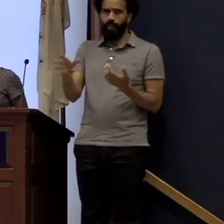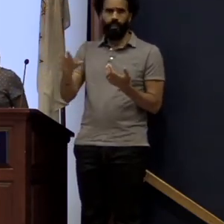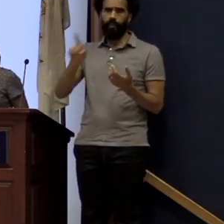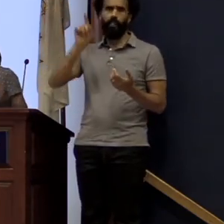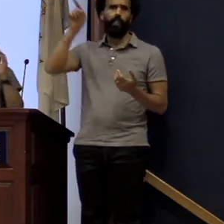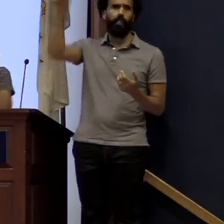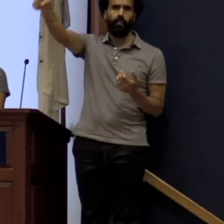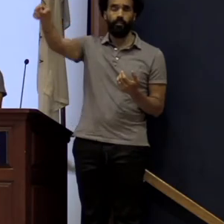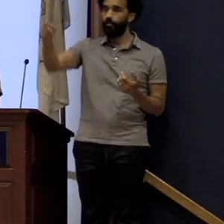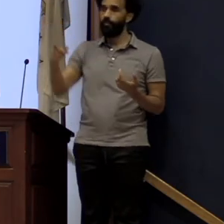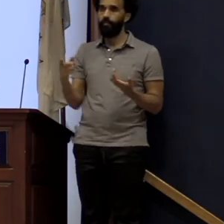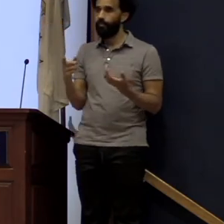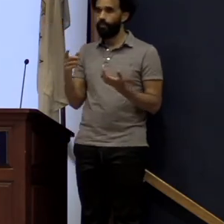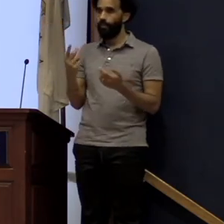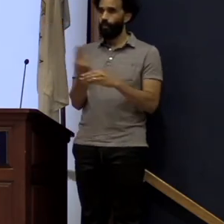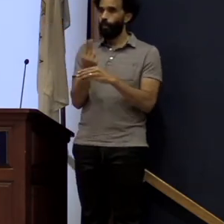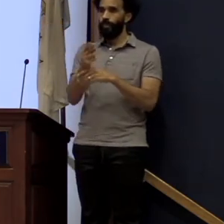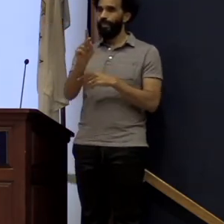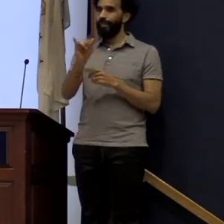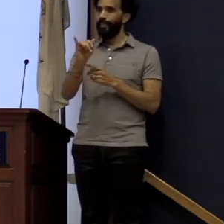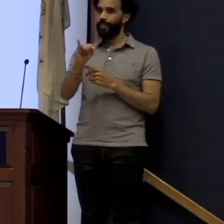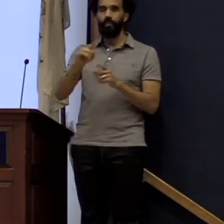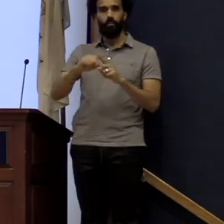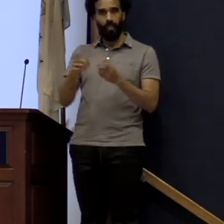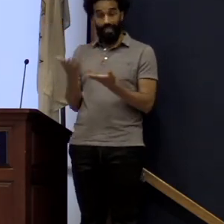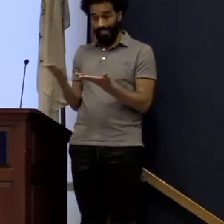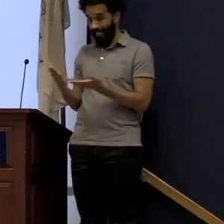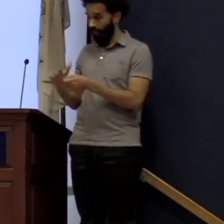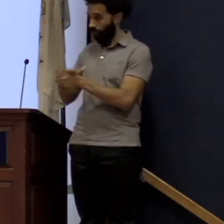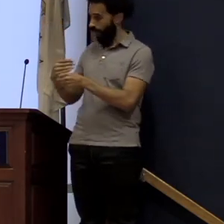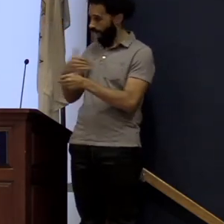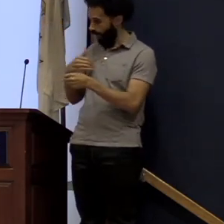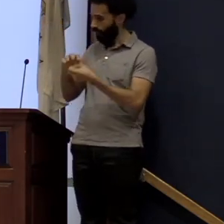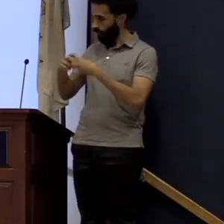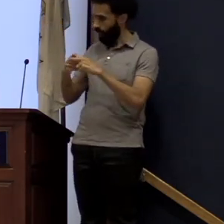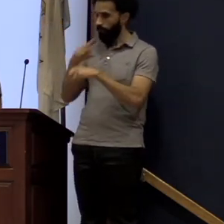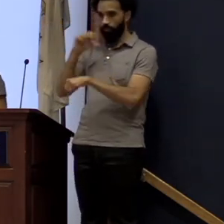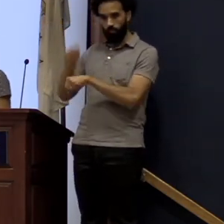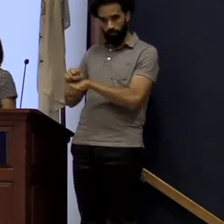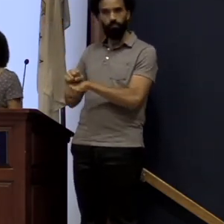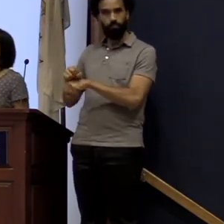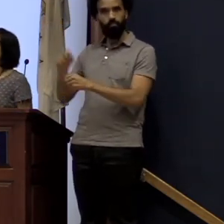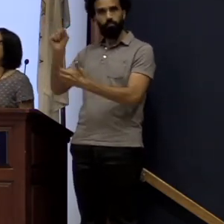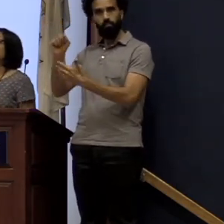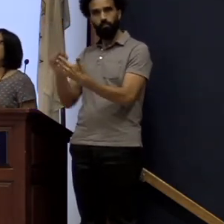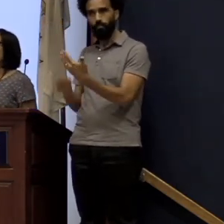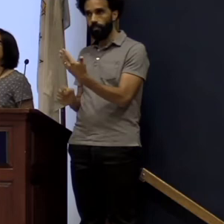When there are all these existing local issues in my school!? So I would argue that grounding